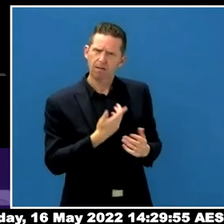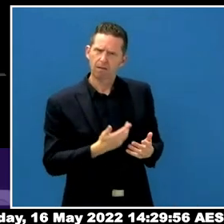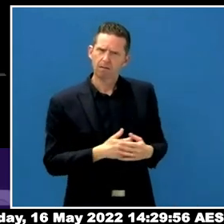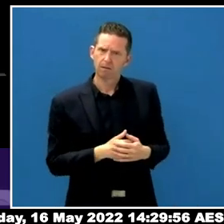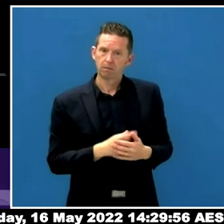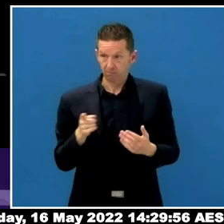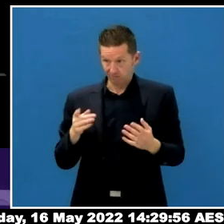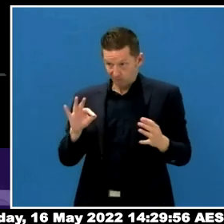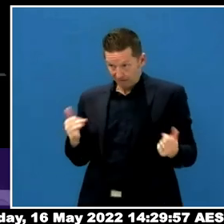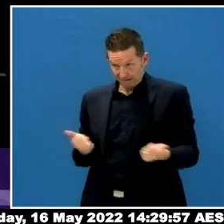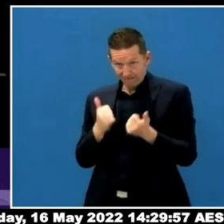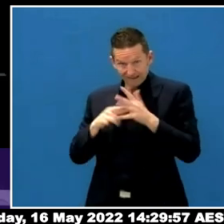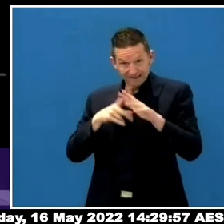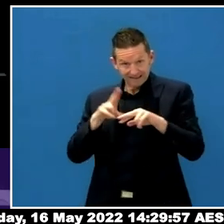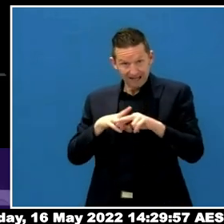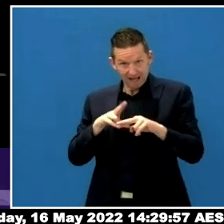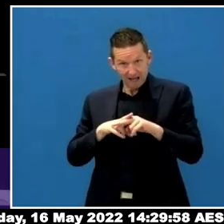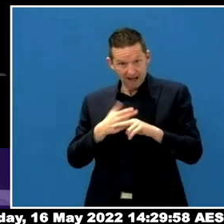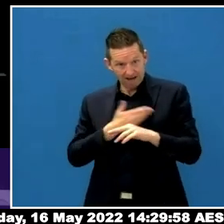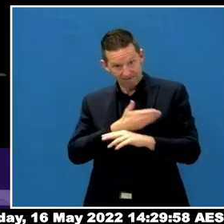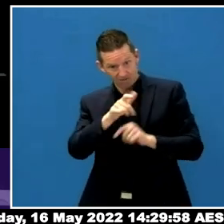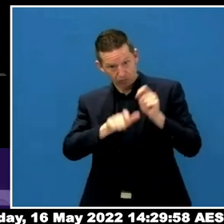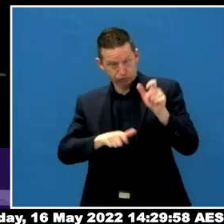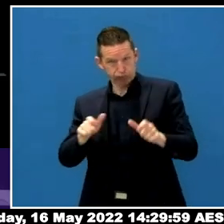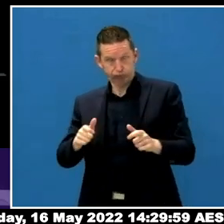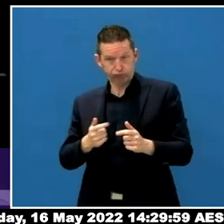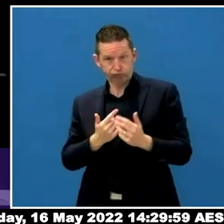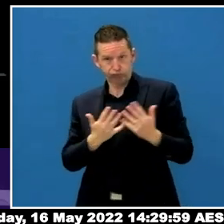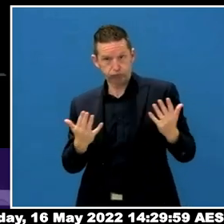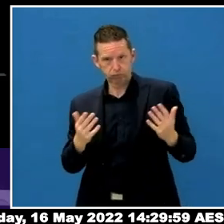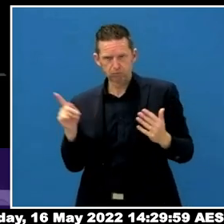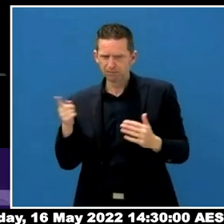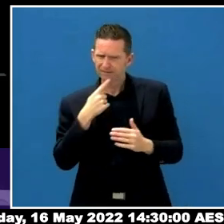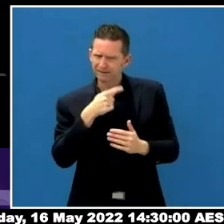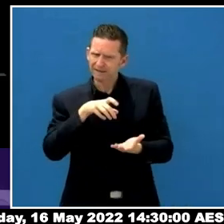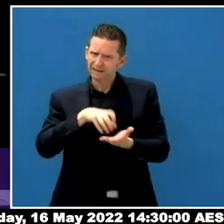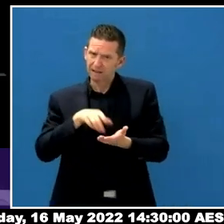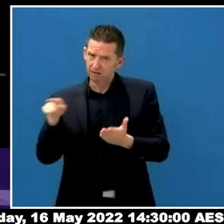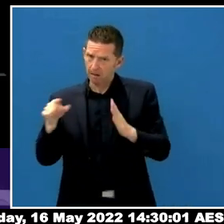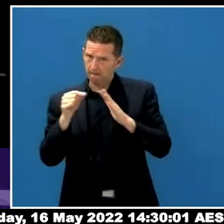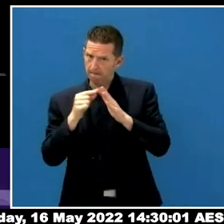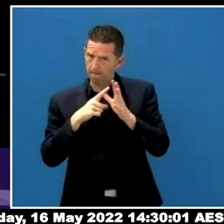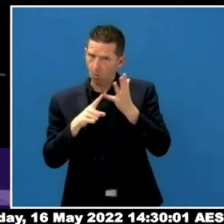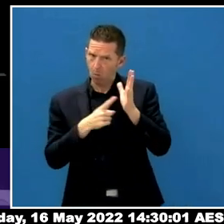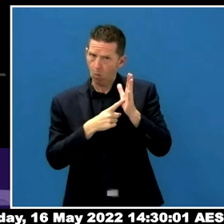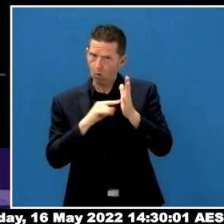When you say "centre" are you talking about Paull Street or - Both the new centre and Paull Street.